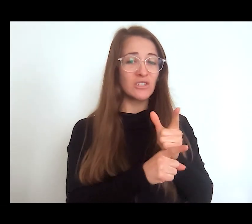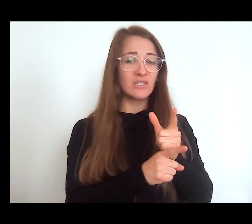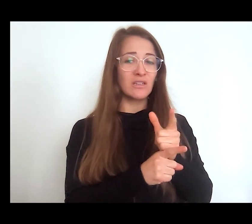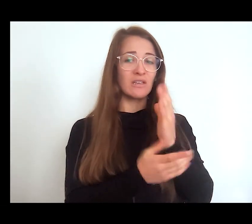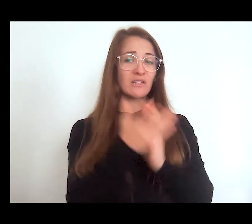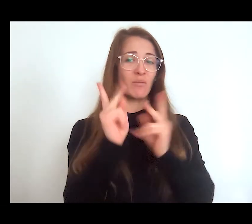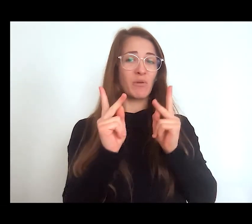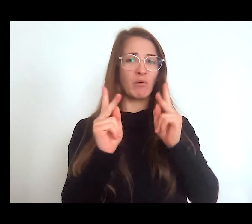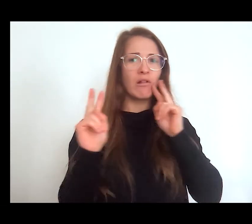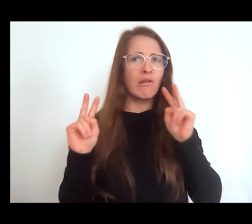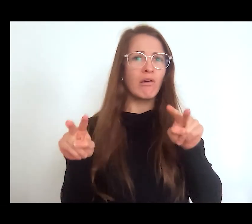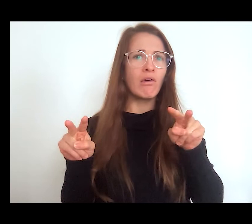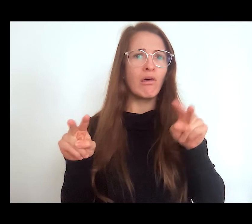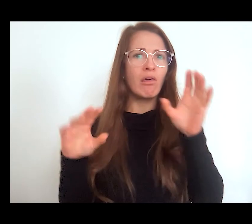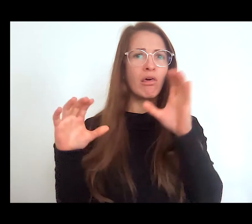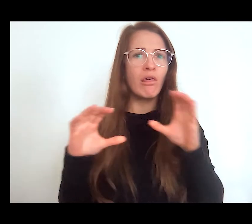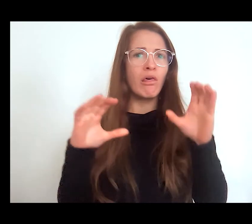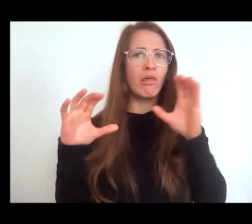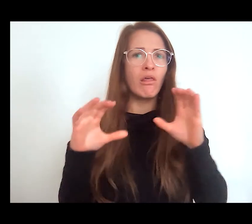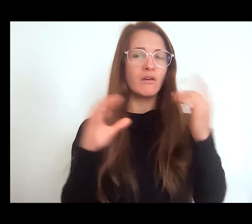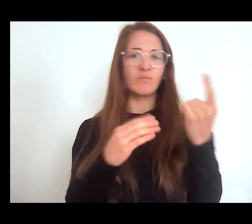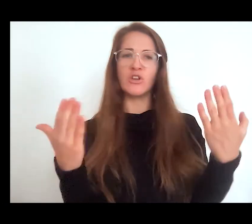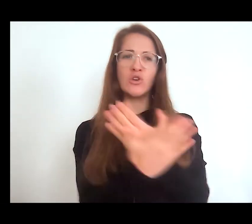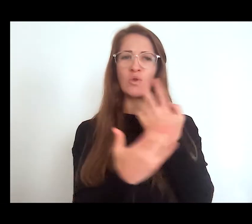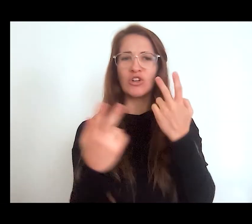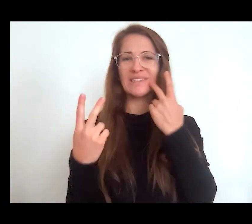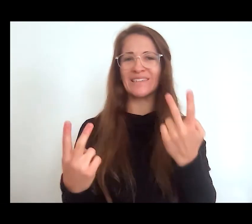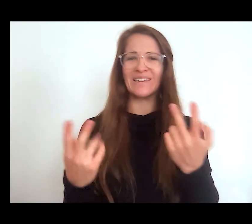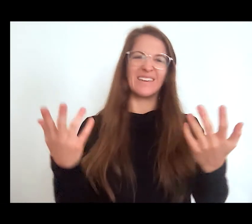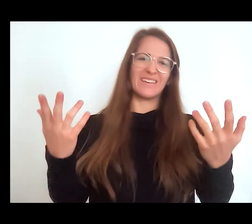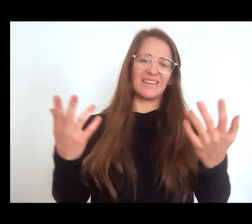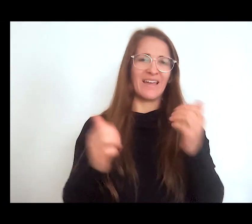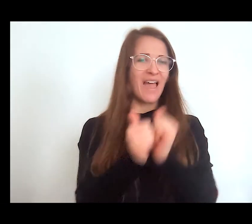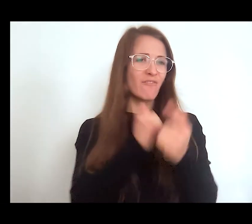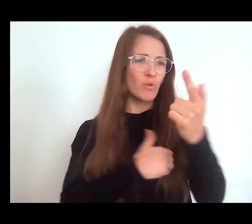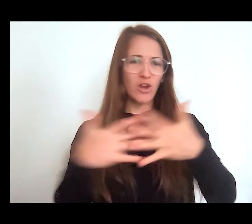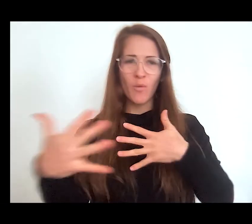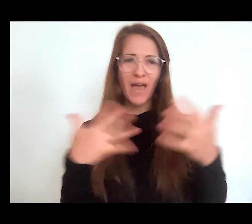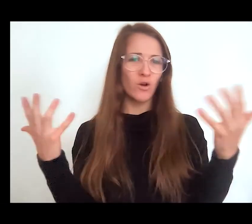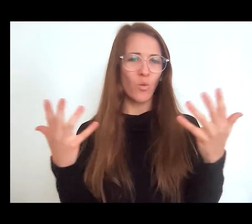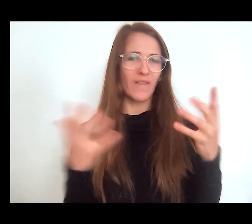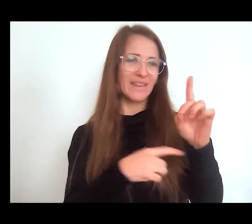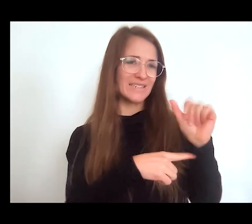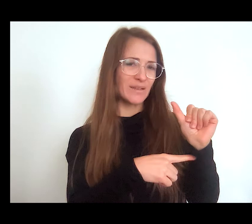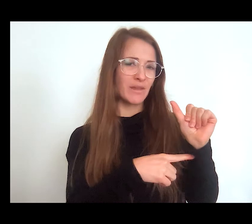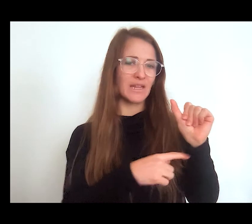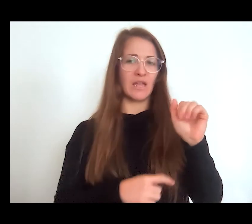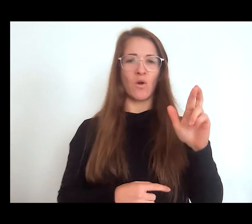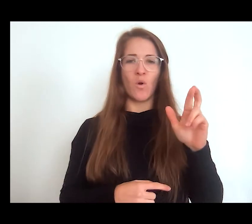AM OUT WITH MY SISTERS PEOPLE STARE AS IF IT IS SOMETHING NEW THAT THEY ARE SEEING. BUT EVERYONE NO MATTER WHAT THE